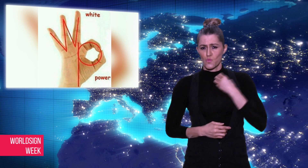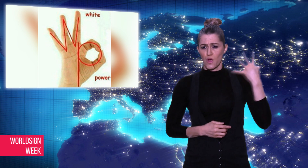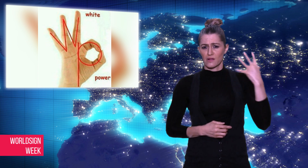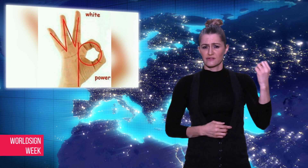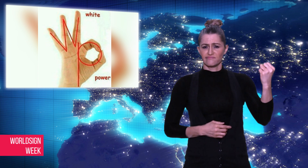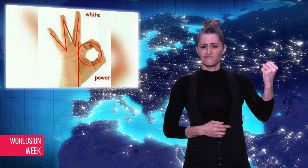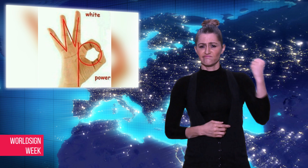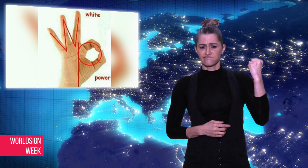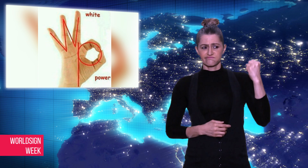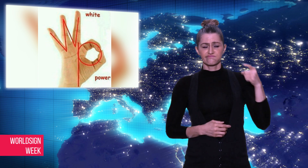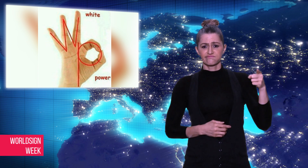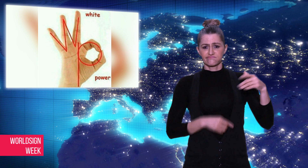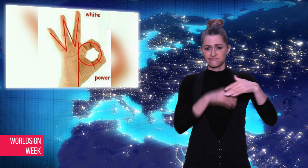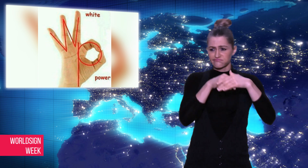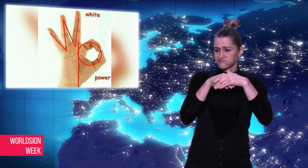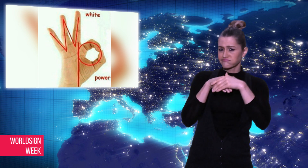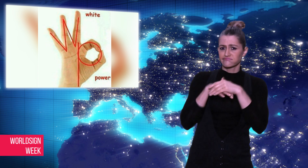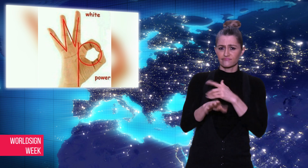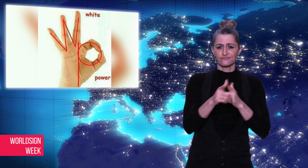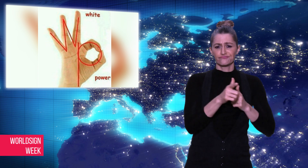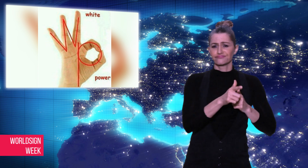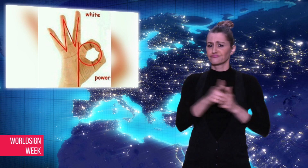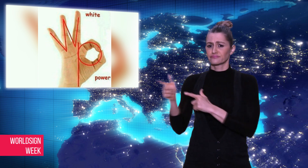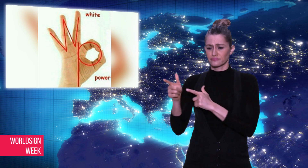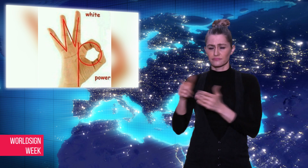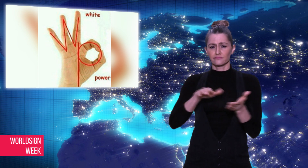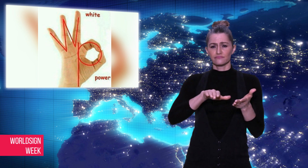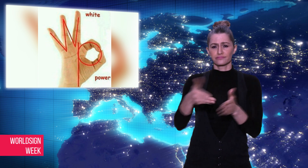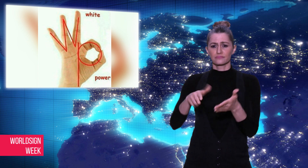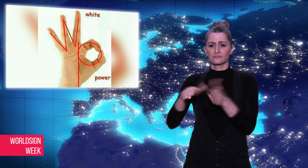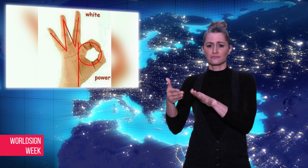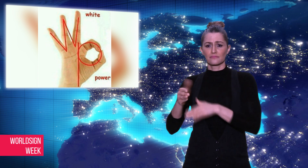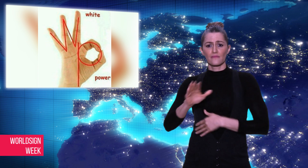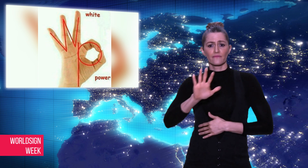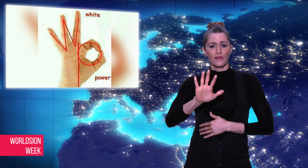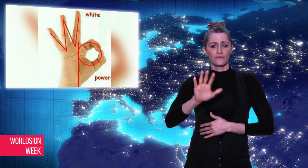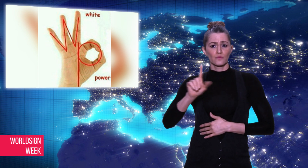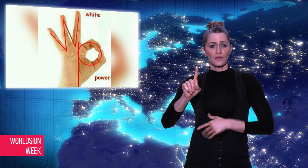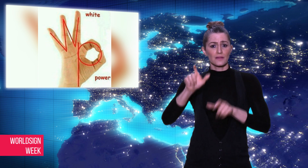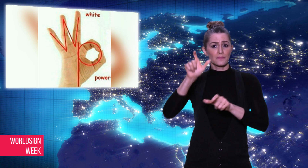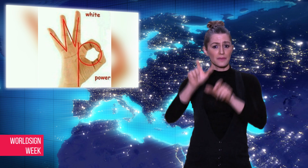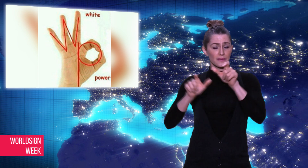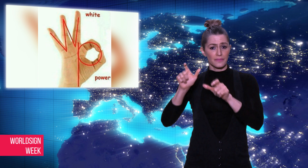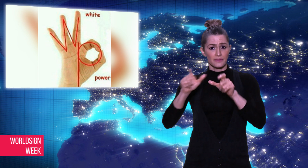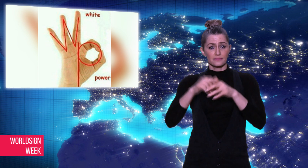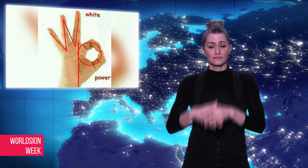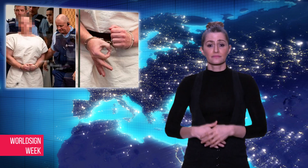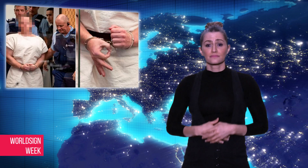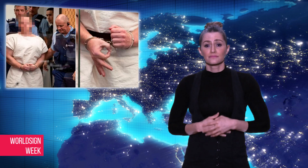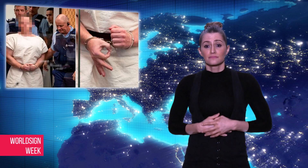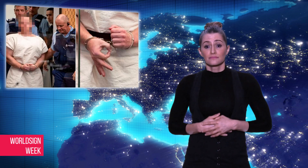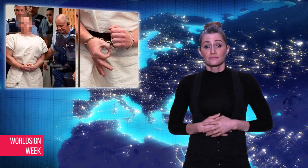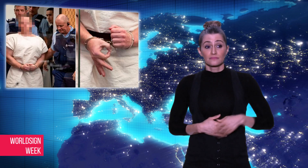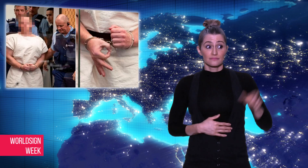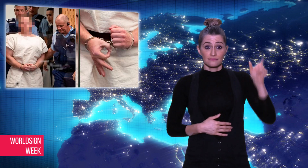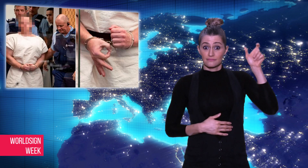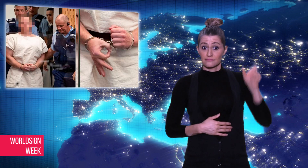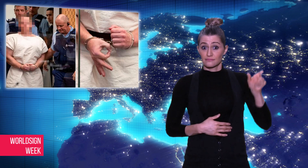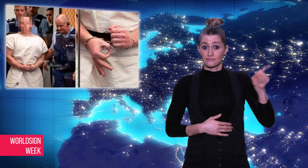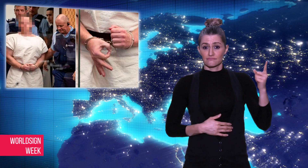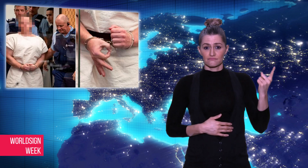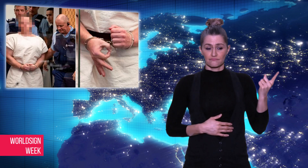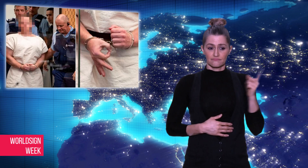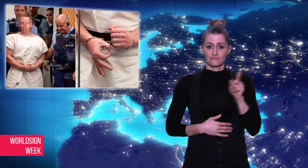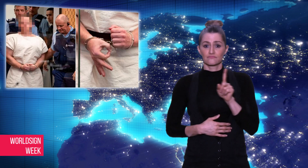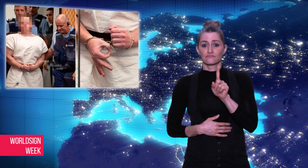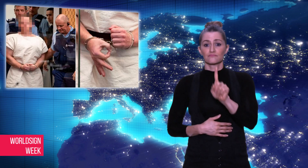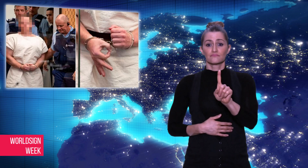Zealand. When he appeared in court, he used the